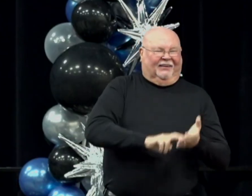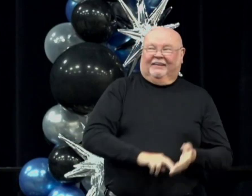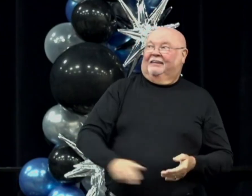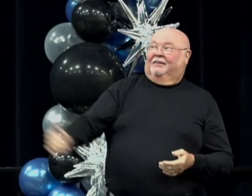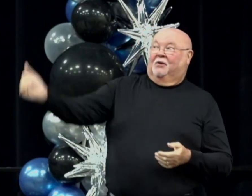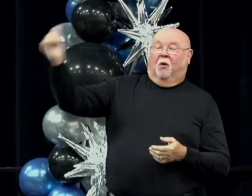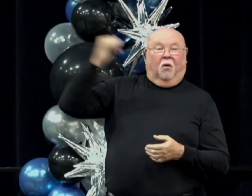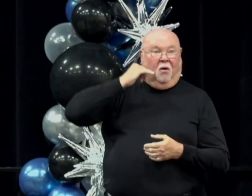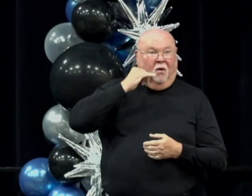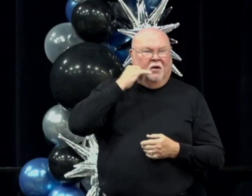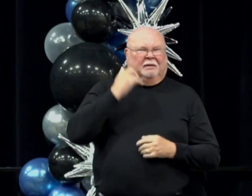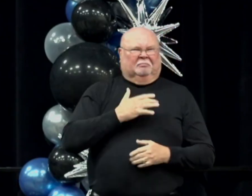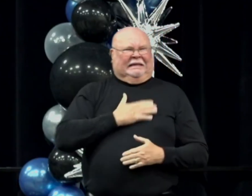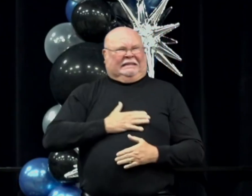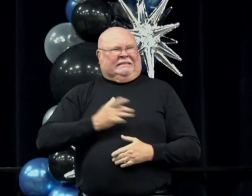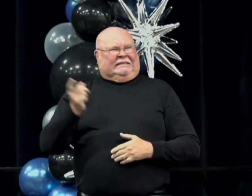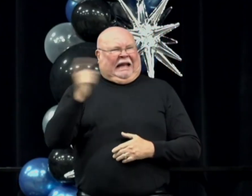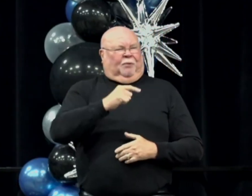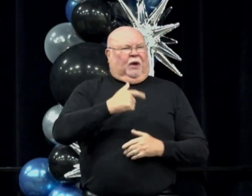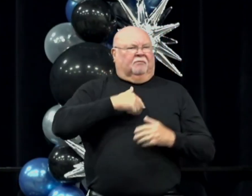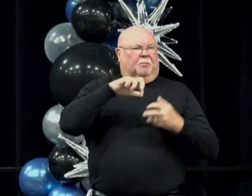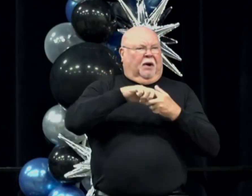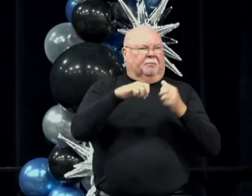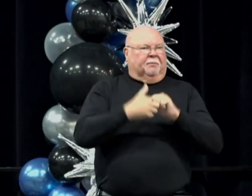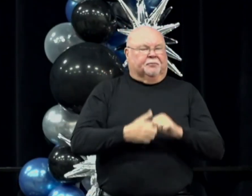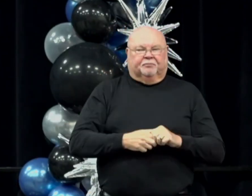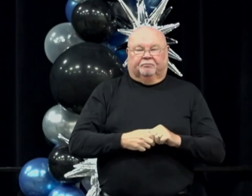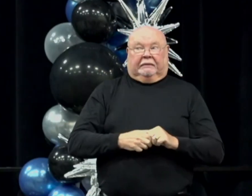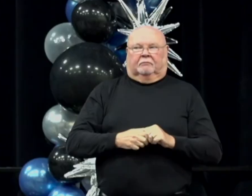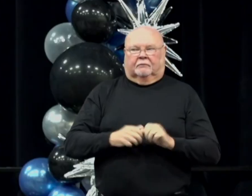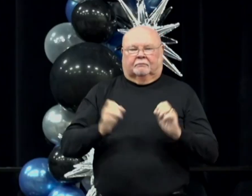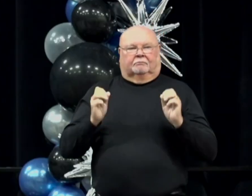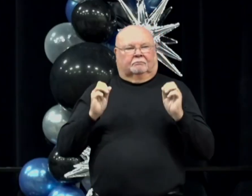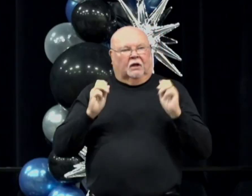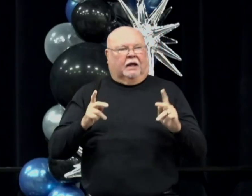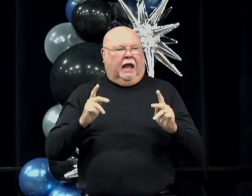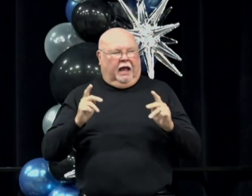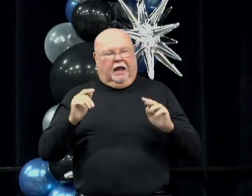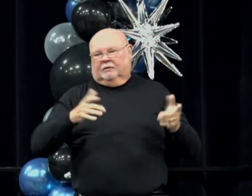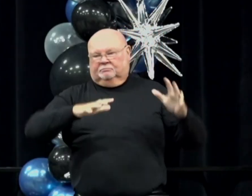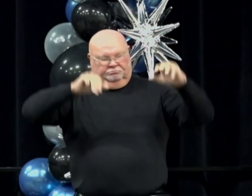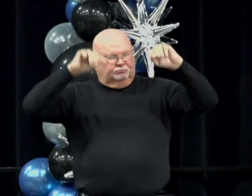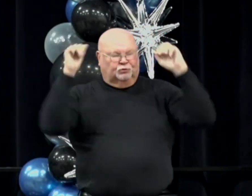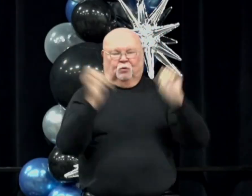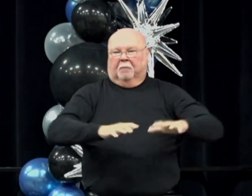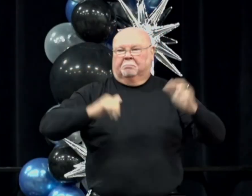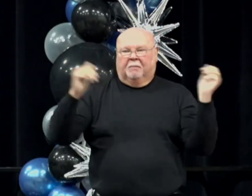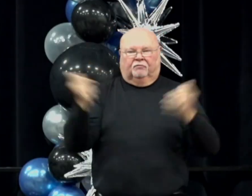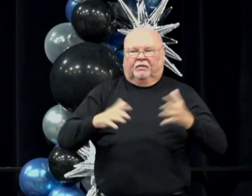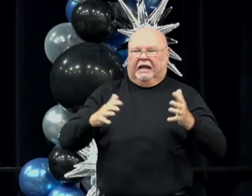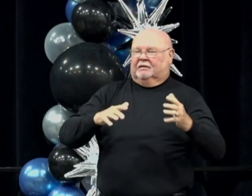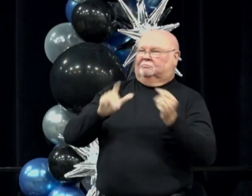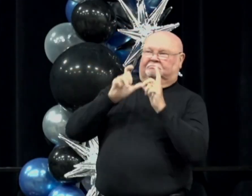So, through the secretary he called, and he asked me to come because of a problem. “Ah,